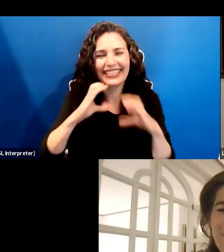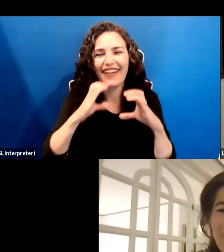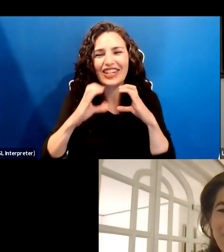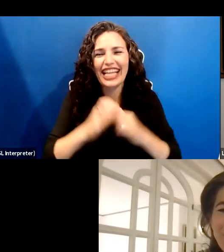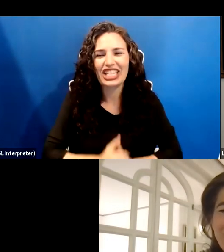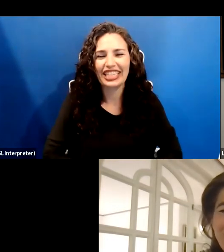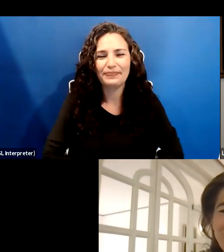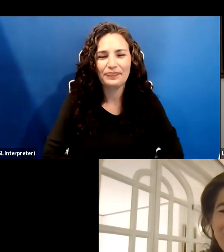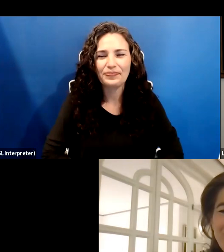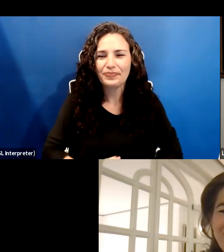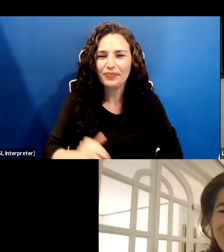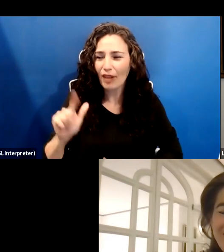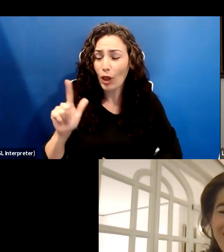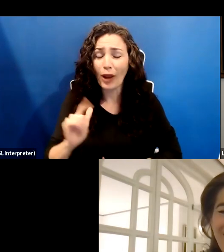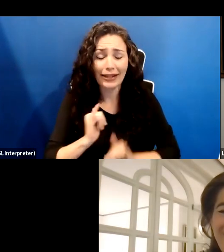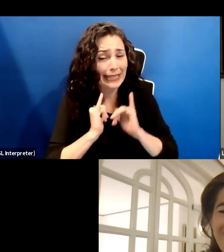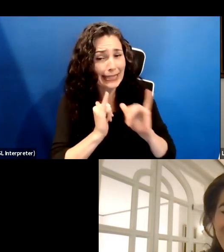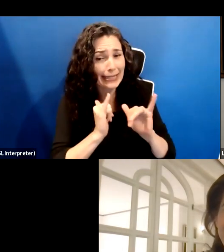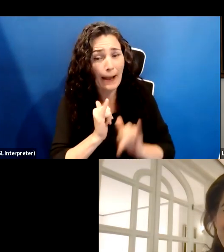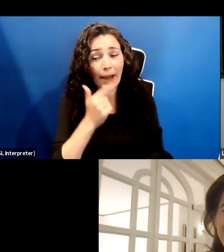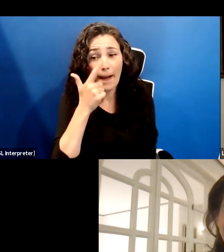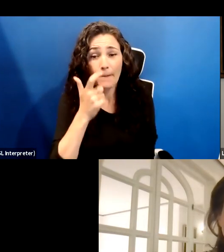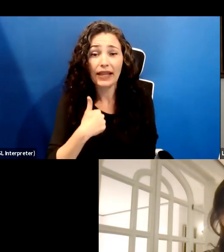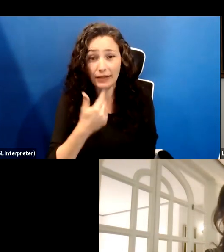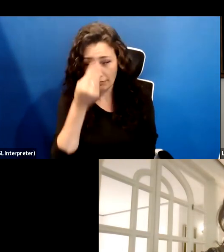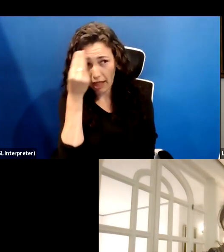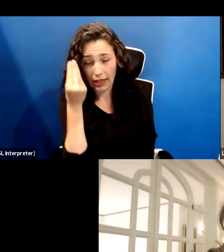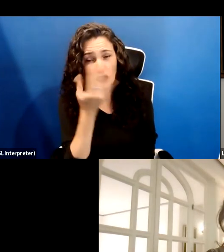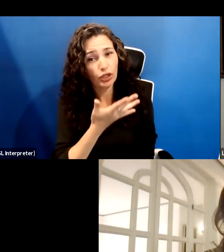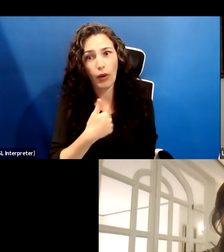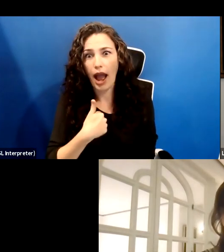I am too, because I have to say, I like consumed "The Vow"